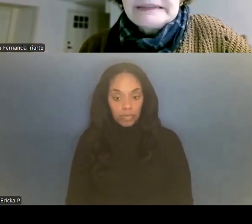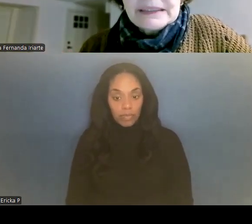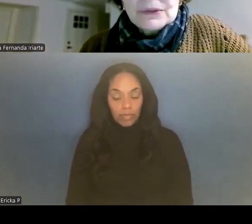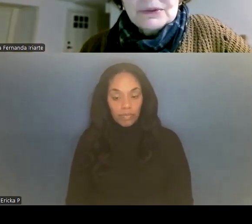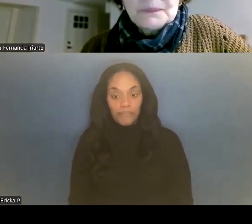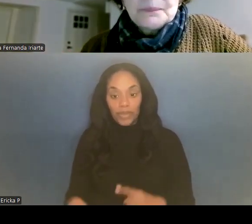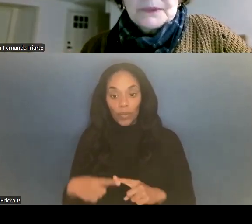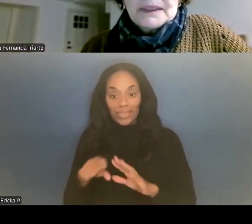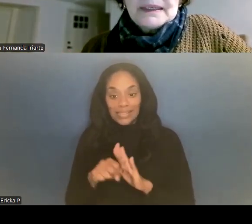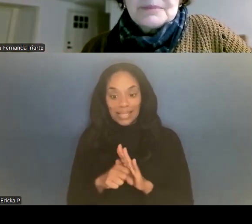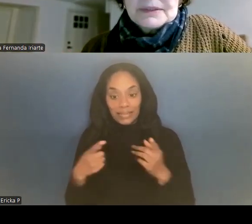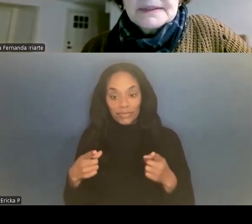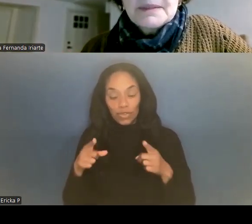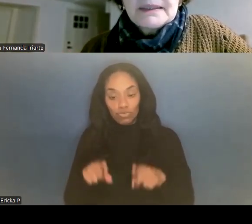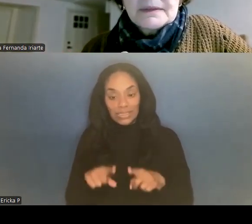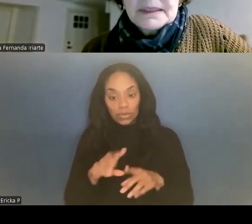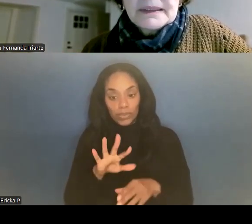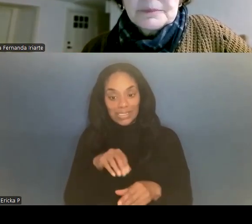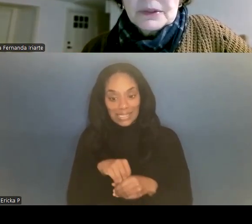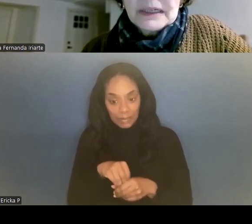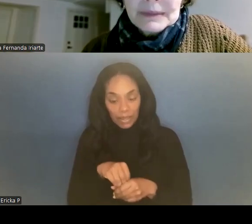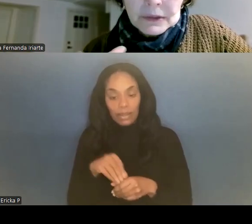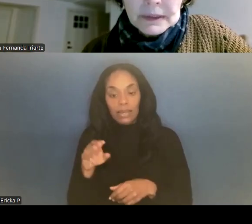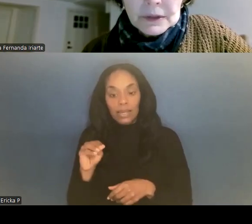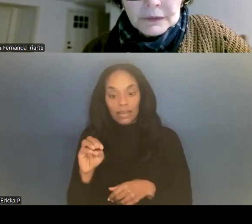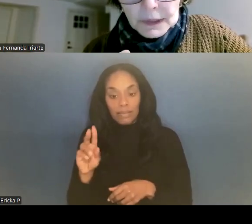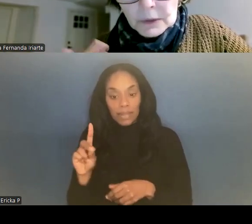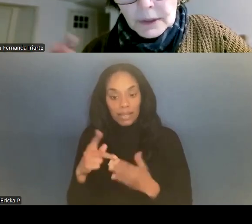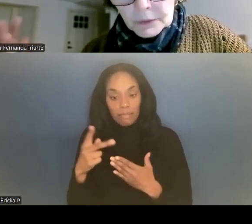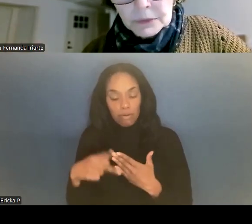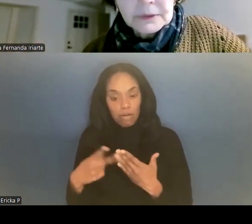to, participate in the Medicaid program, it agreed to follow all the rules.